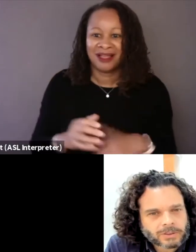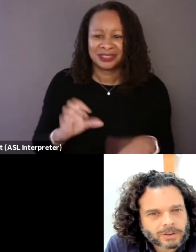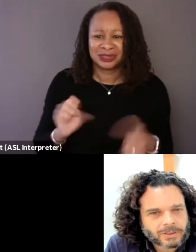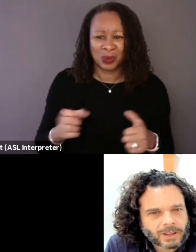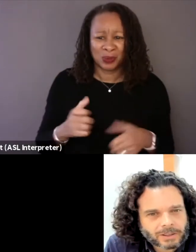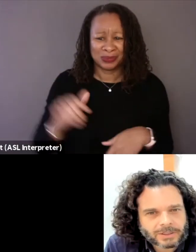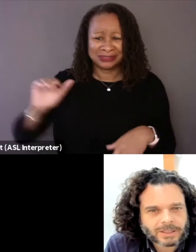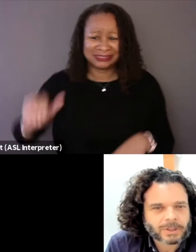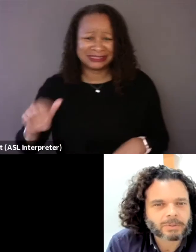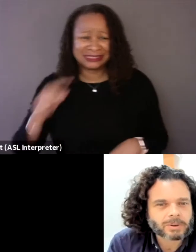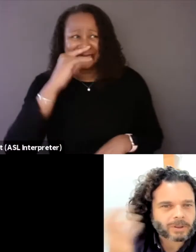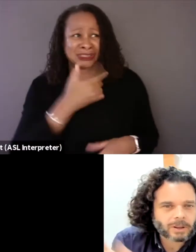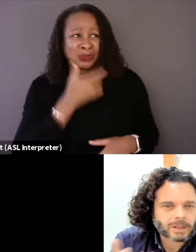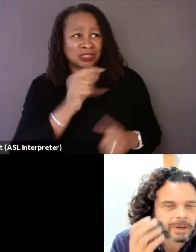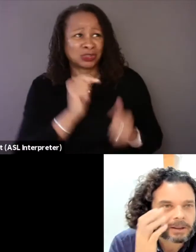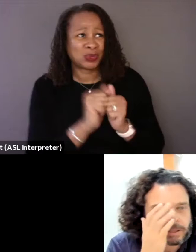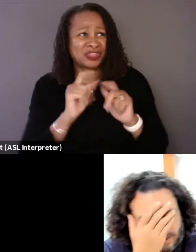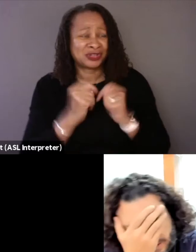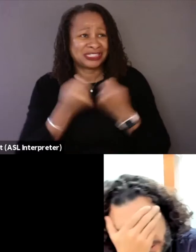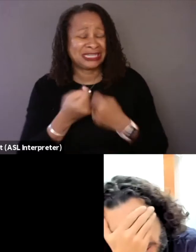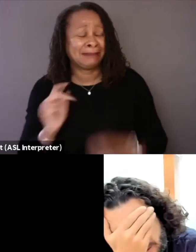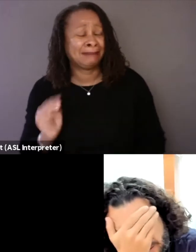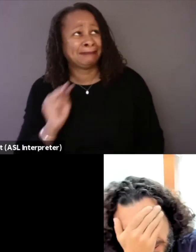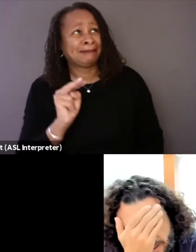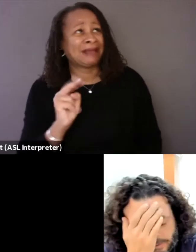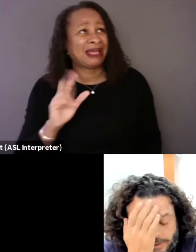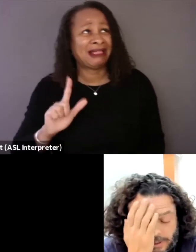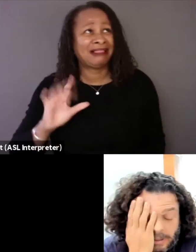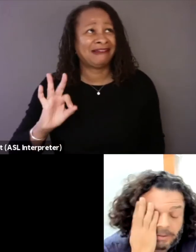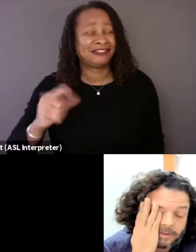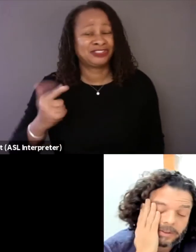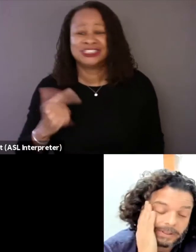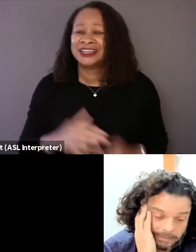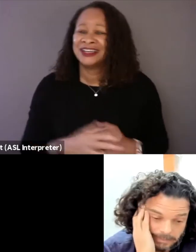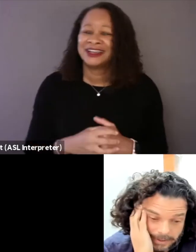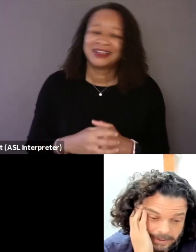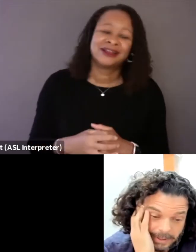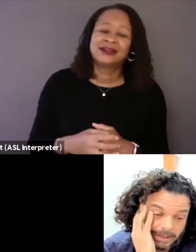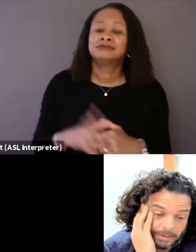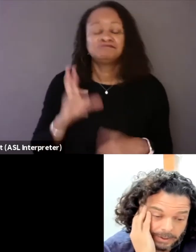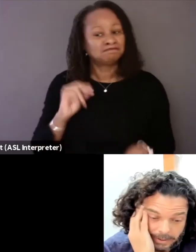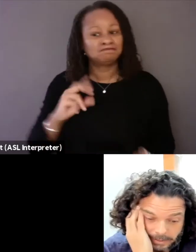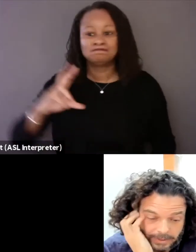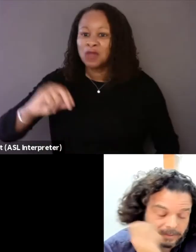that are on soccer teams, like were talking about it. And Andrea was like, no, this is it. This is, like, how we're going to do this.